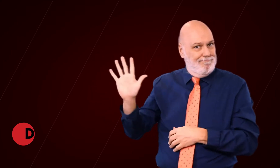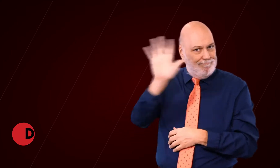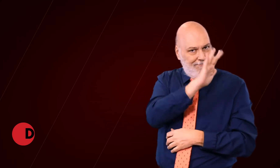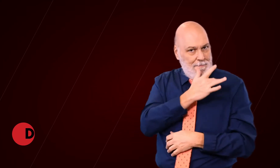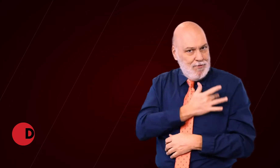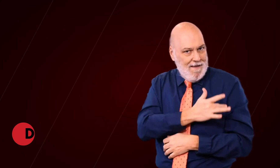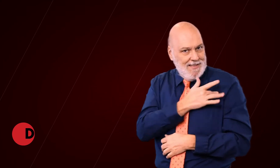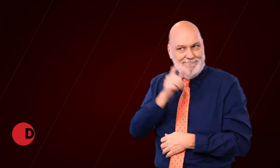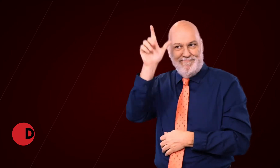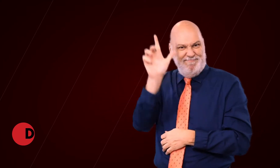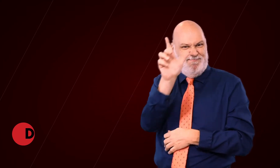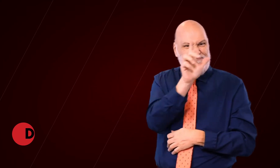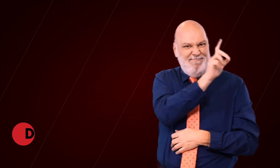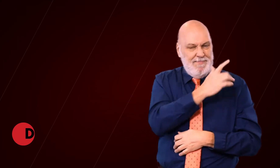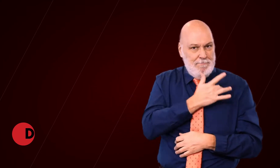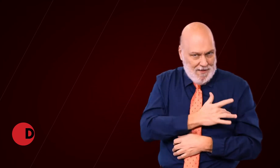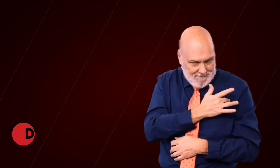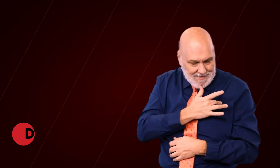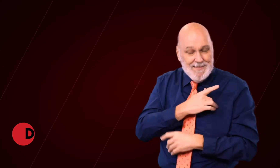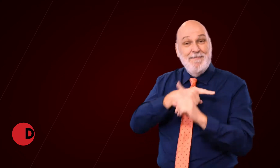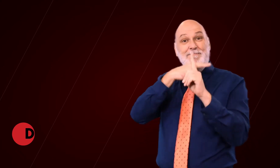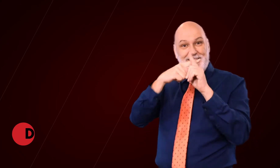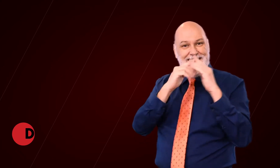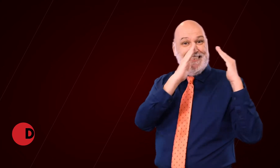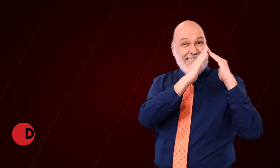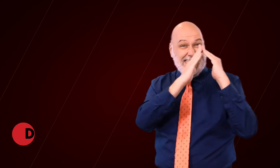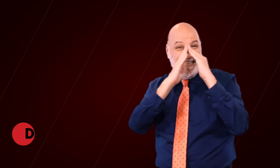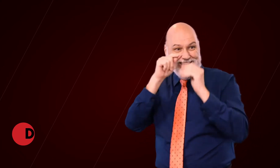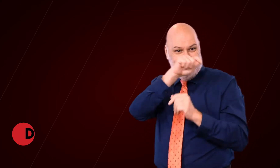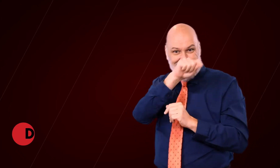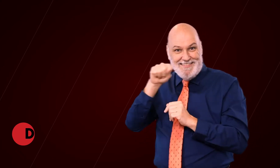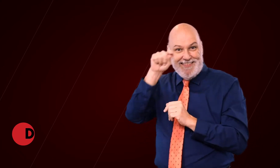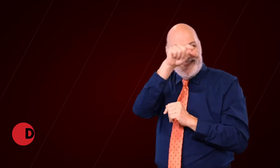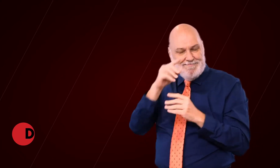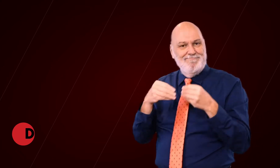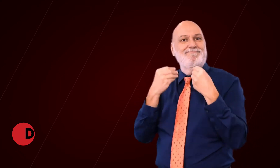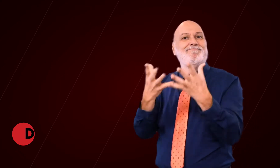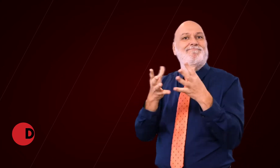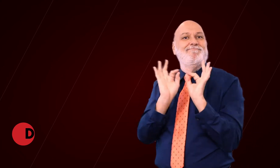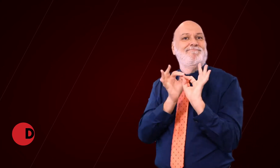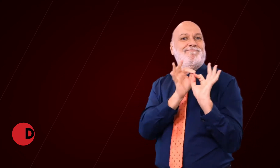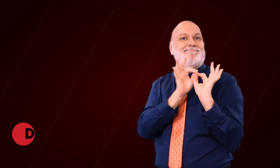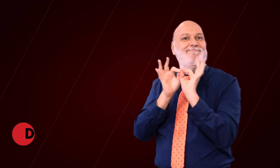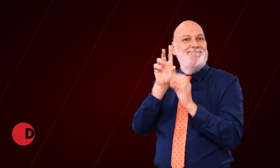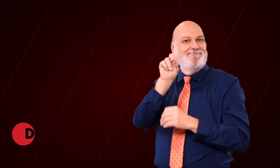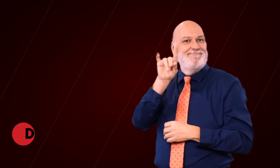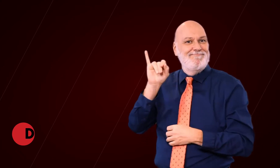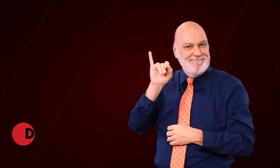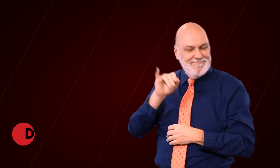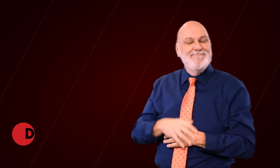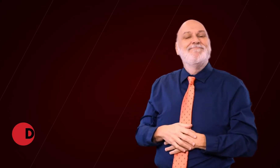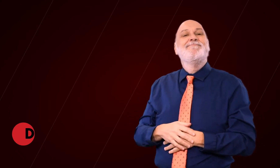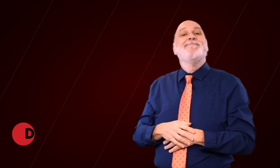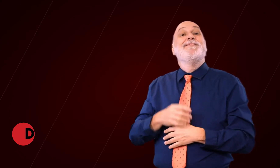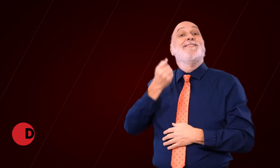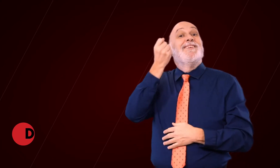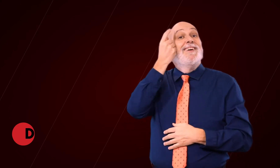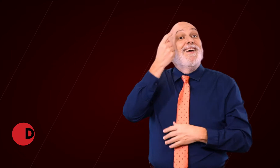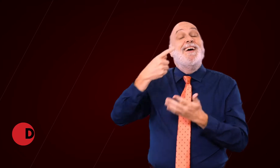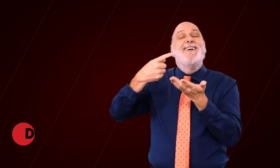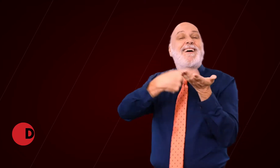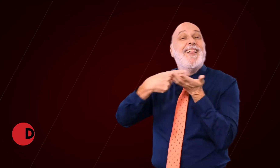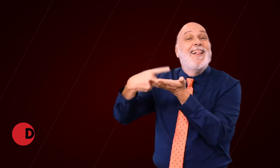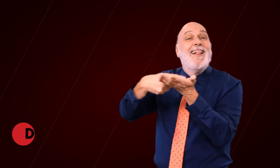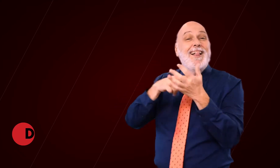media briefings held in cities and provinces across Canada.